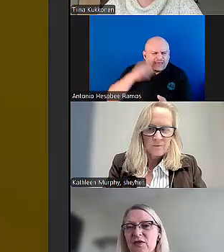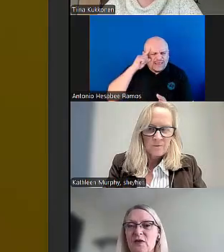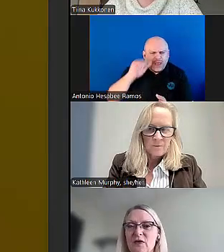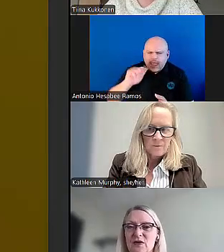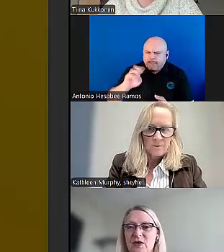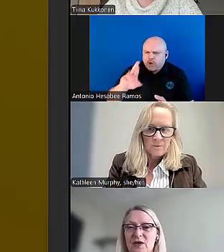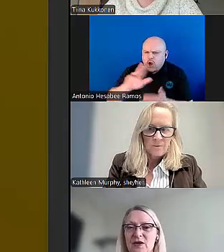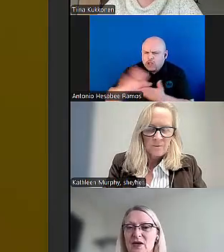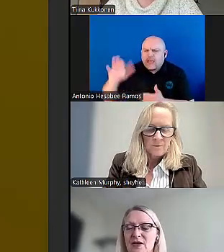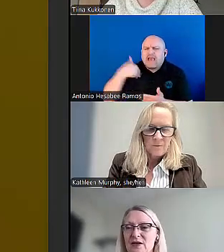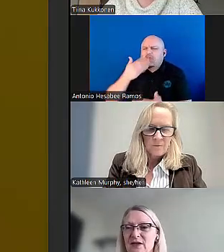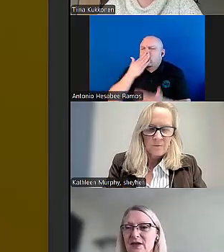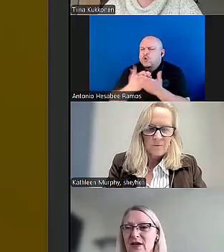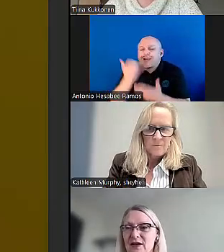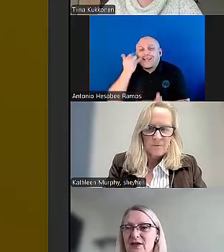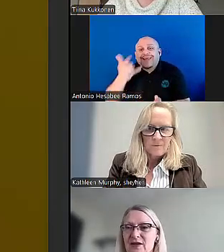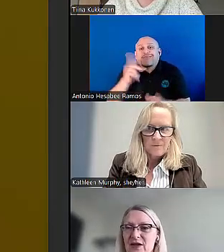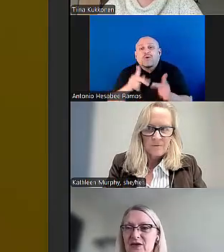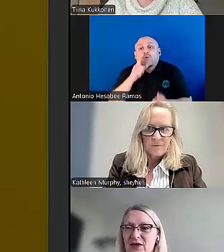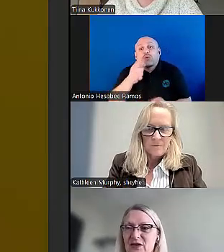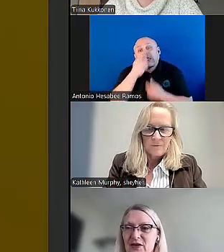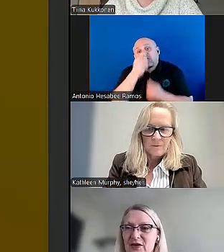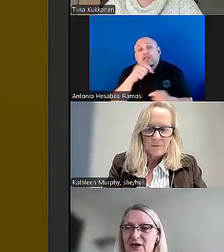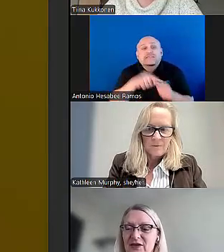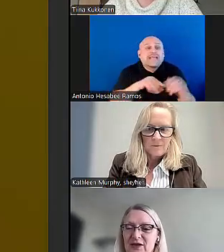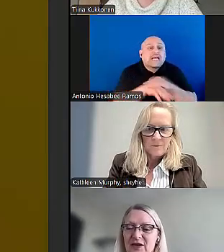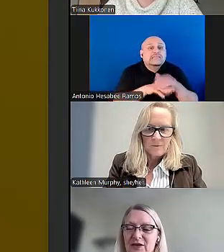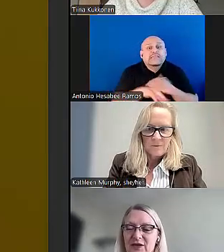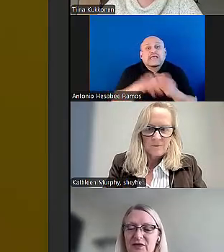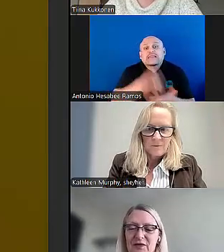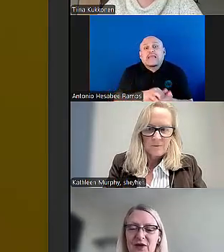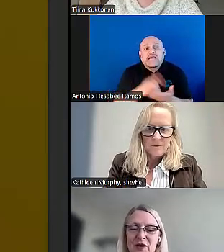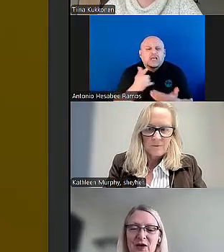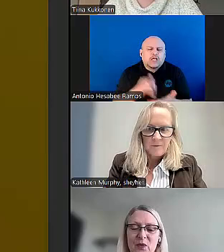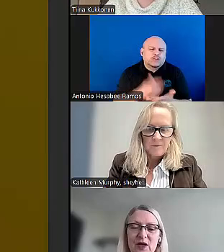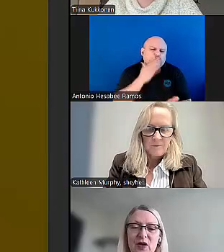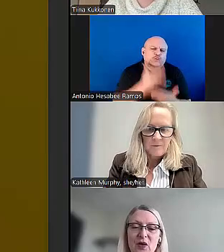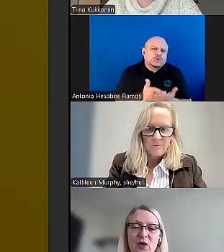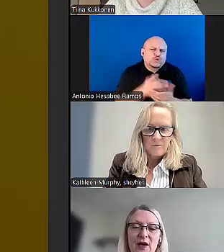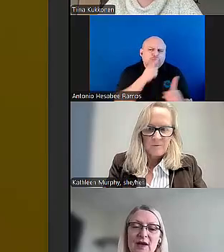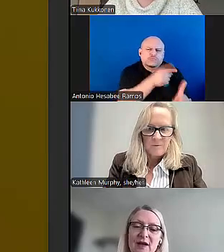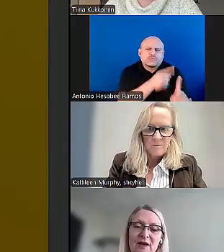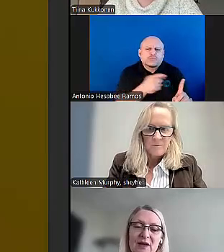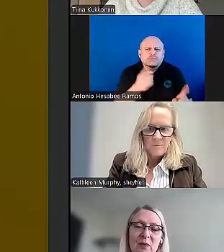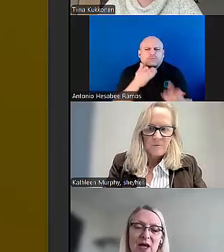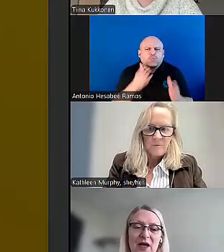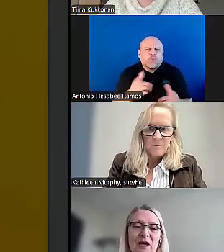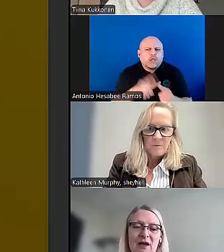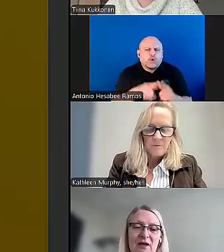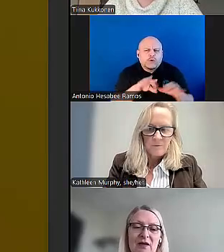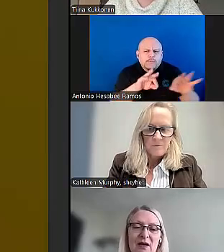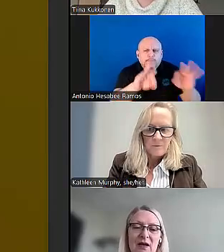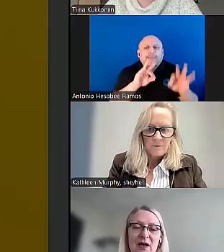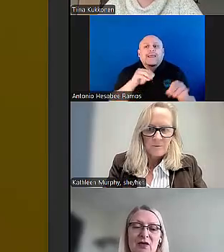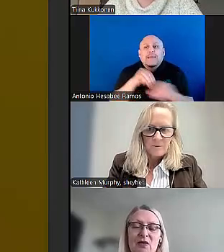for folks who are interested in access, that's a good kind of way to go. And then in the making and